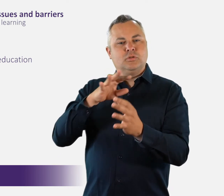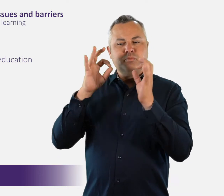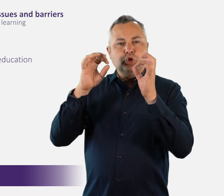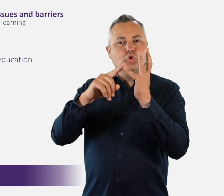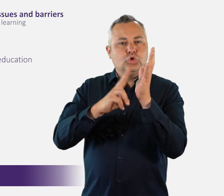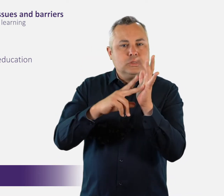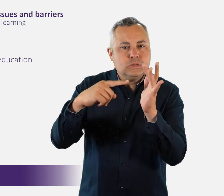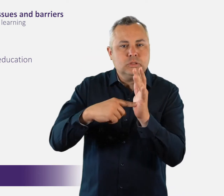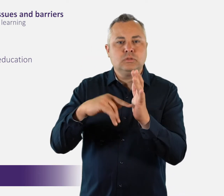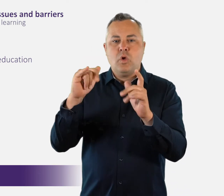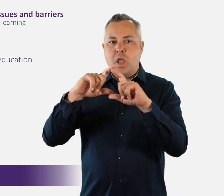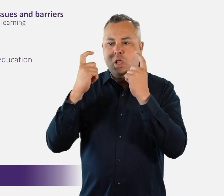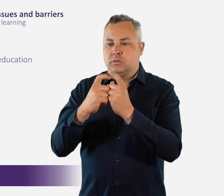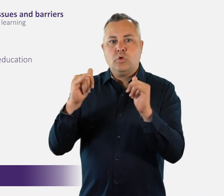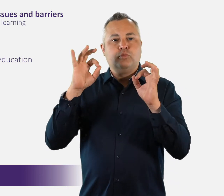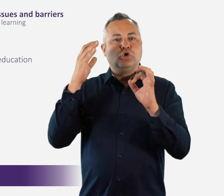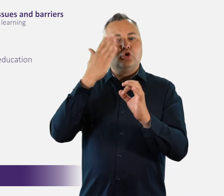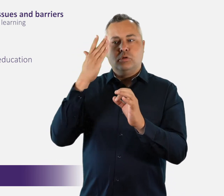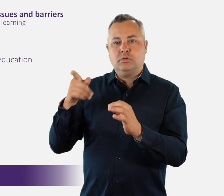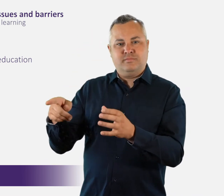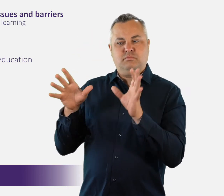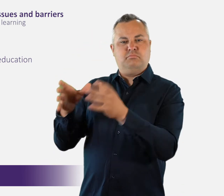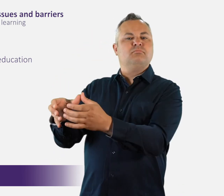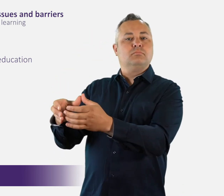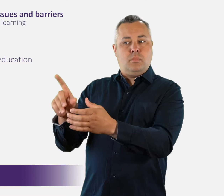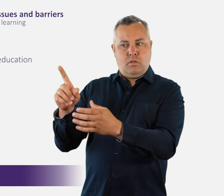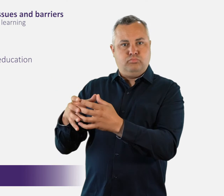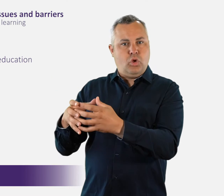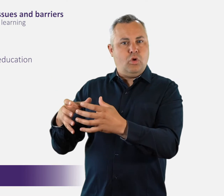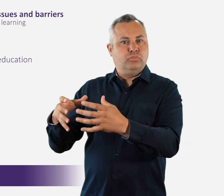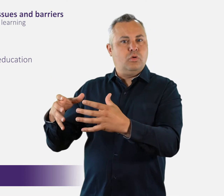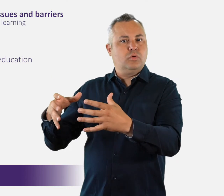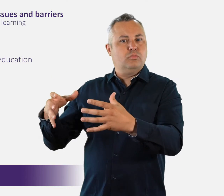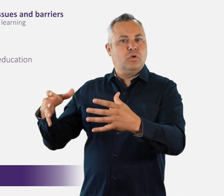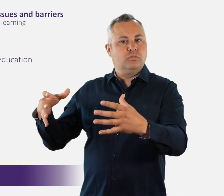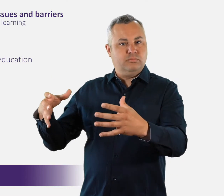in special education units/classes or ‘special’ schools has increased.